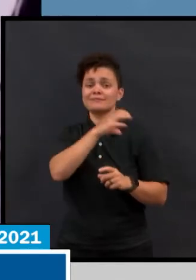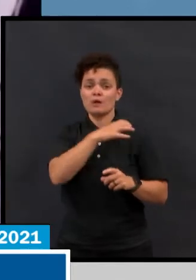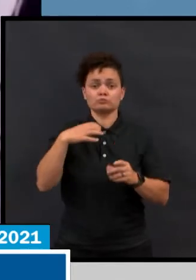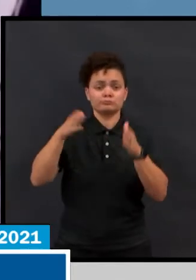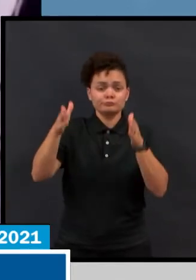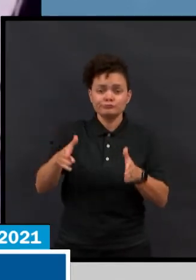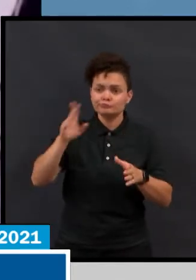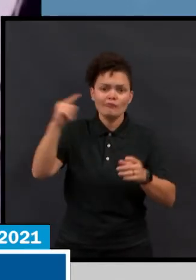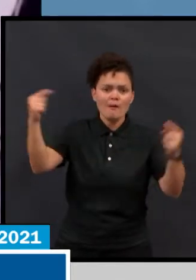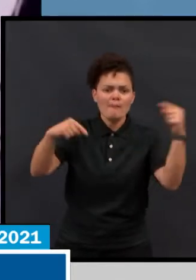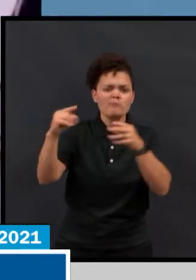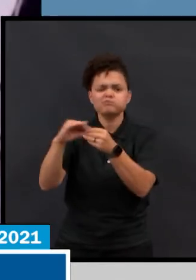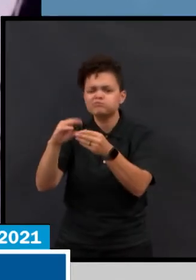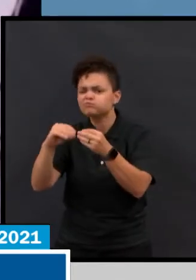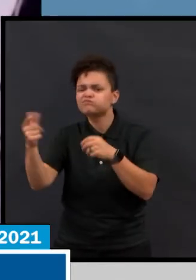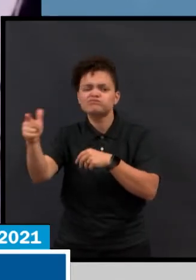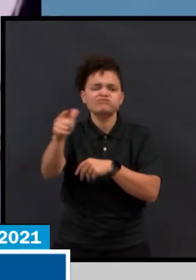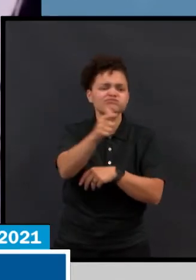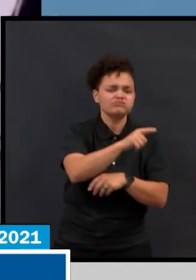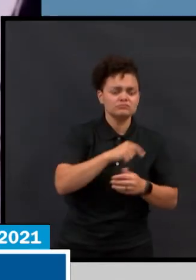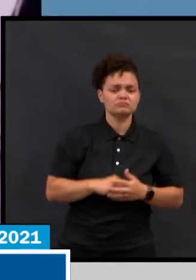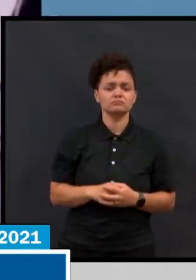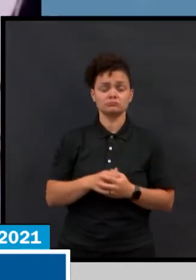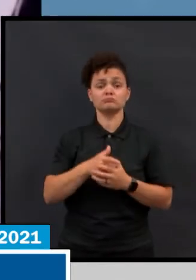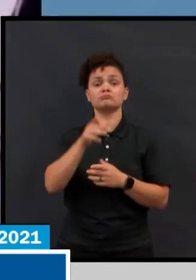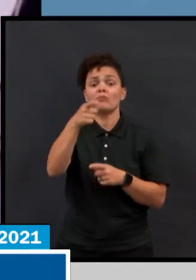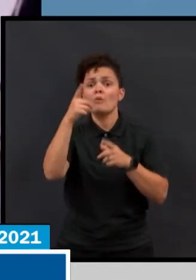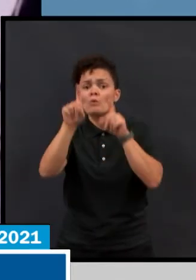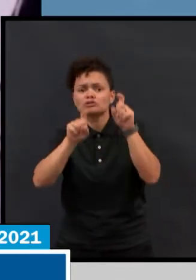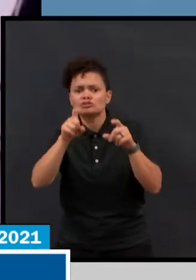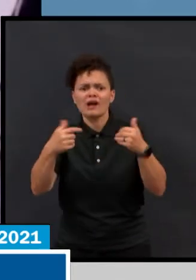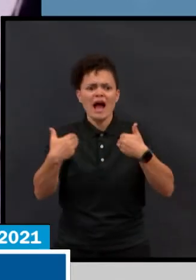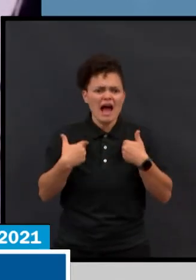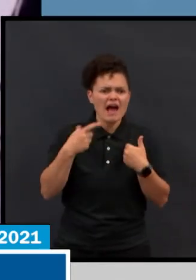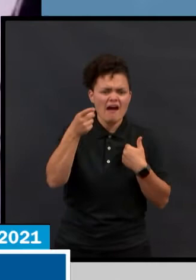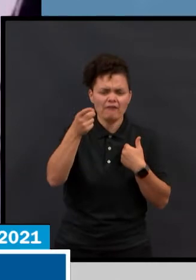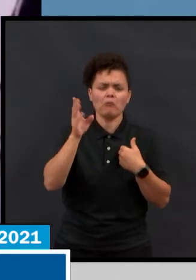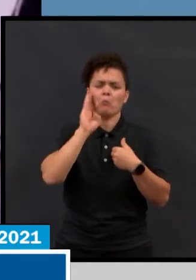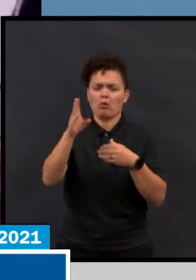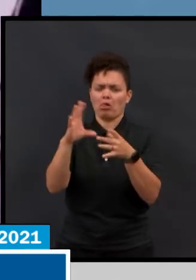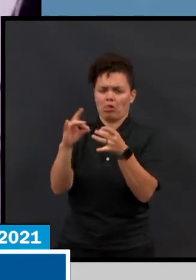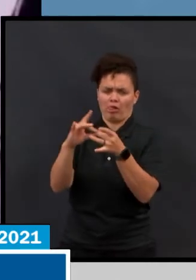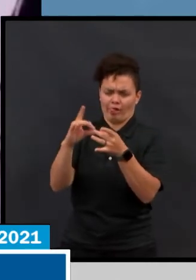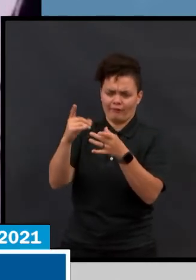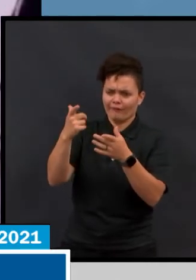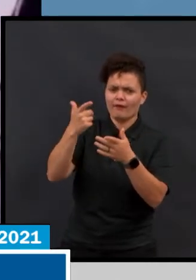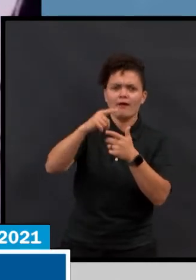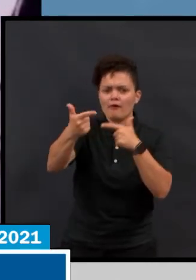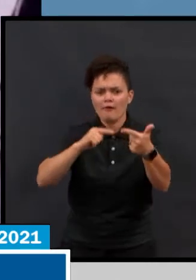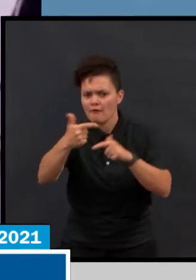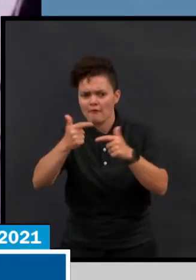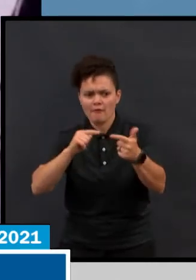and you'll hear me say this throughout the evening after each presenter we will have time for you